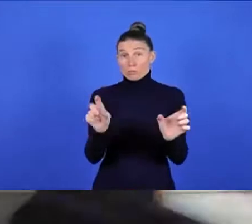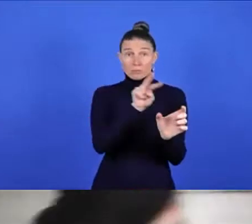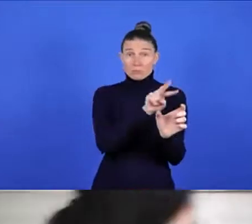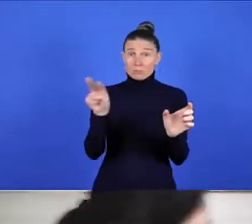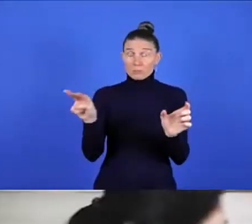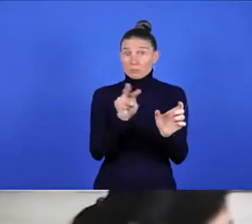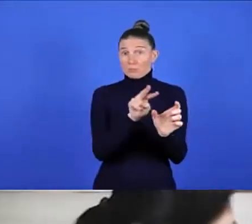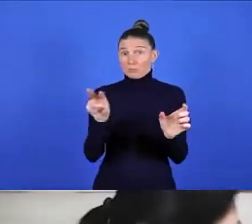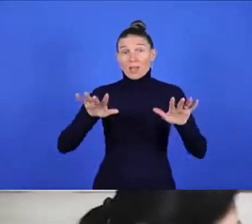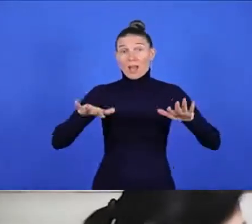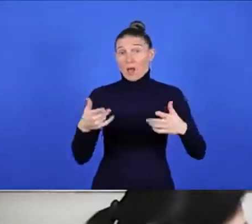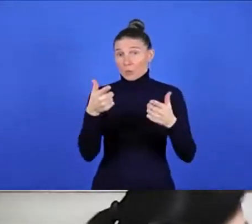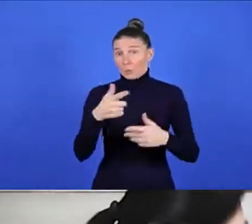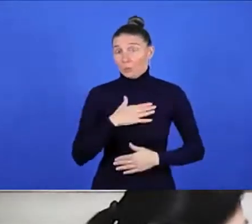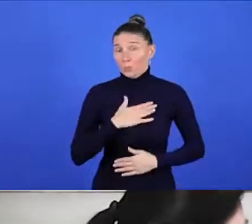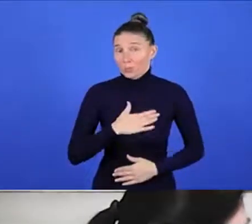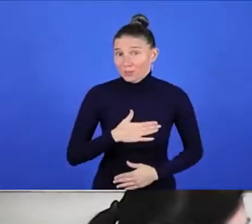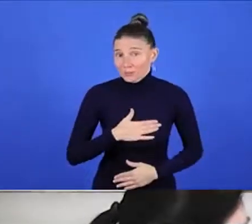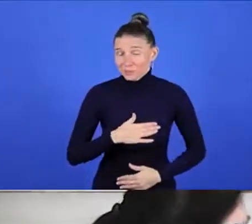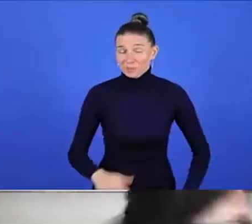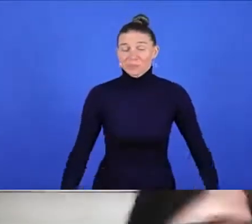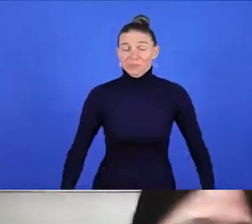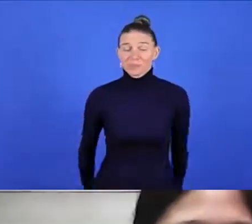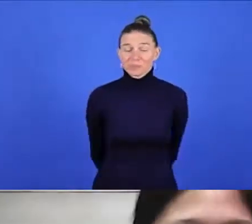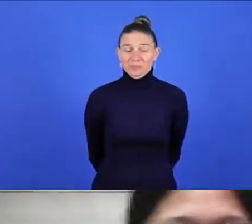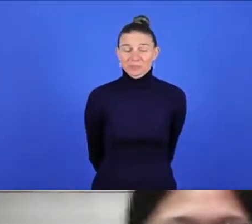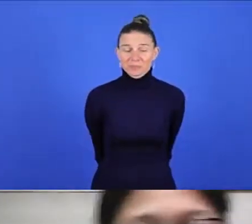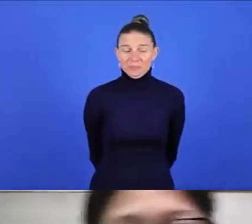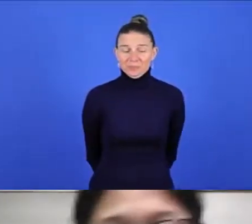window of the Zoom, so you can see the